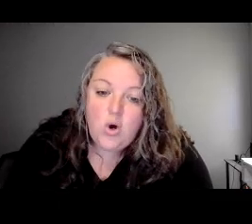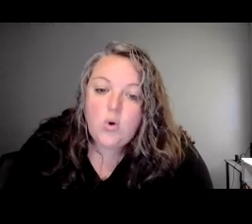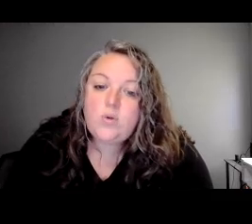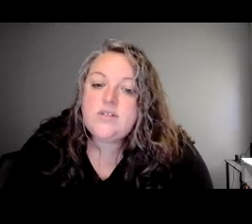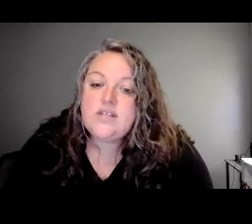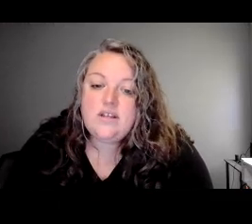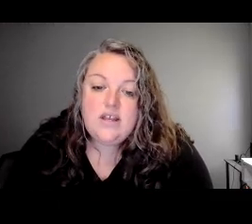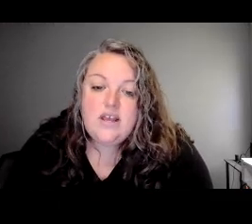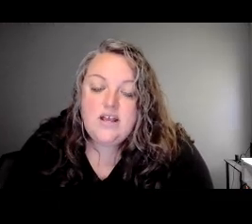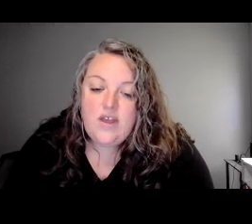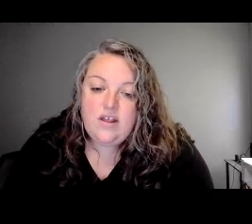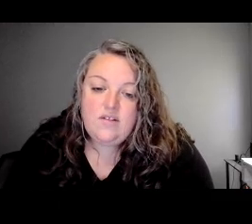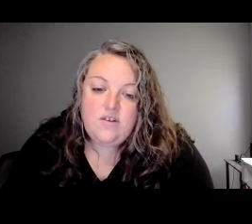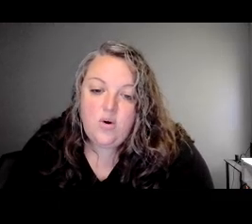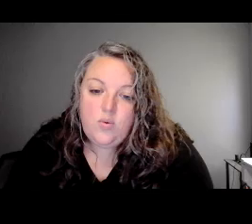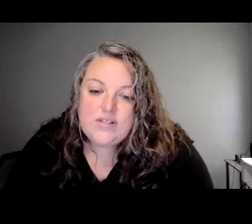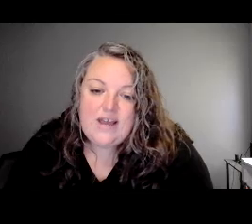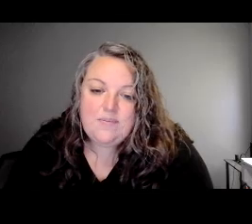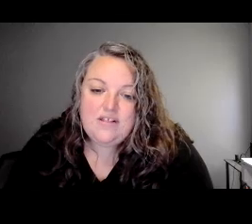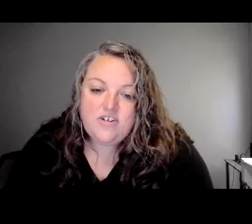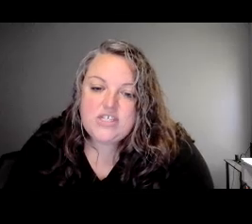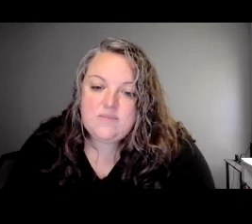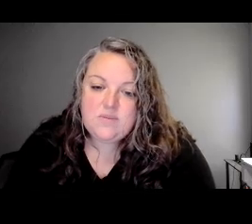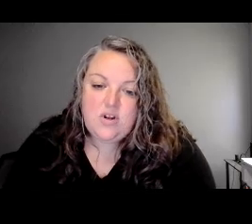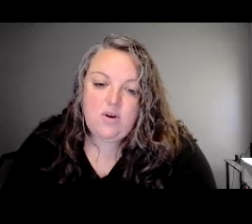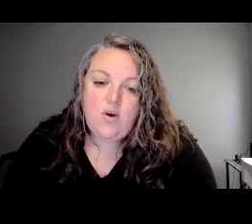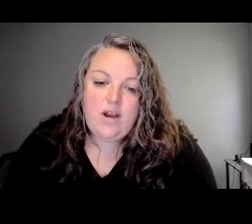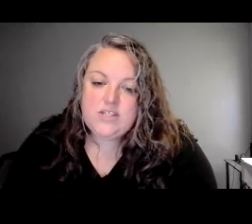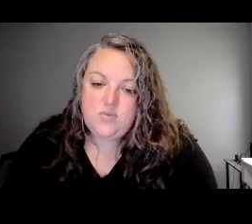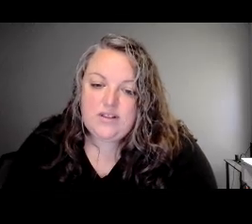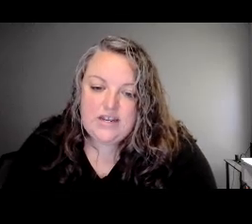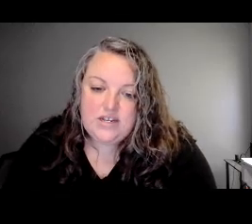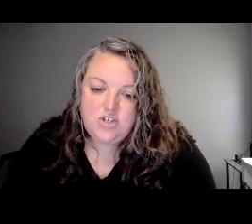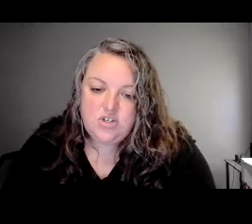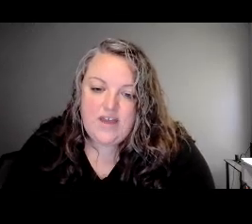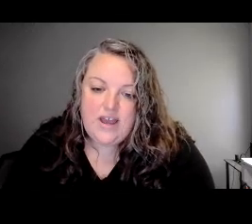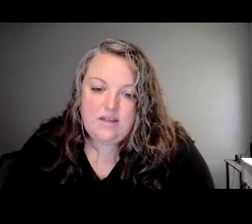the cold and they know what's happening. There just seems to be no requirements related to that